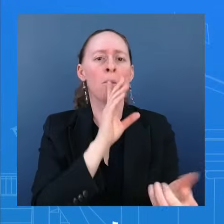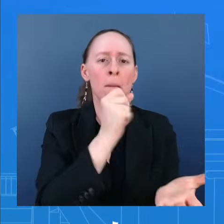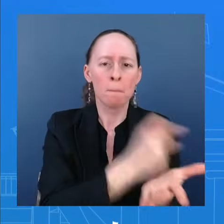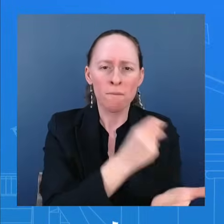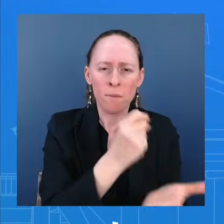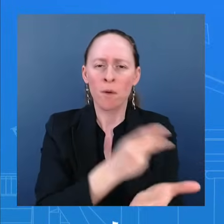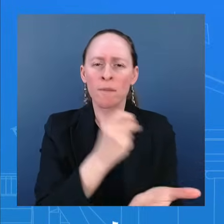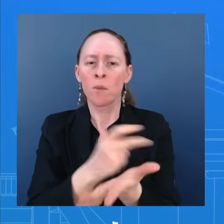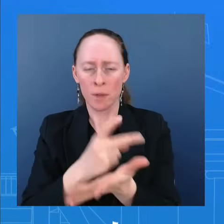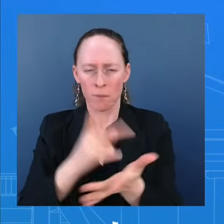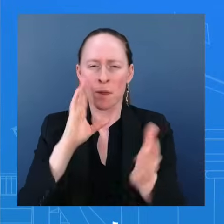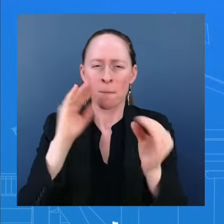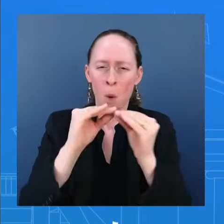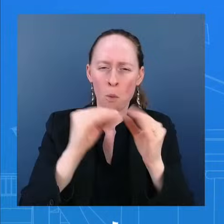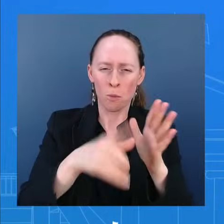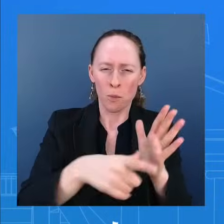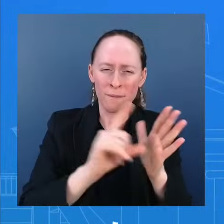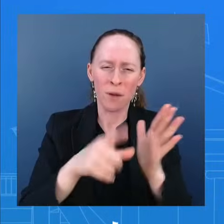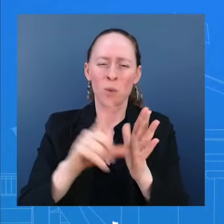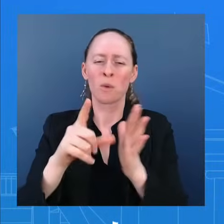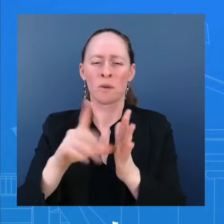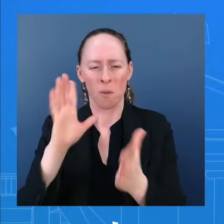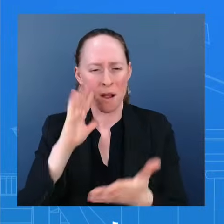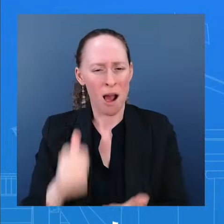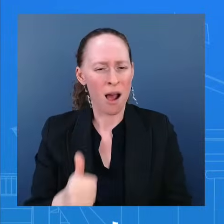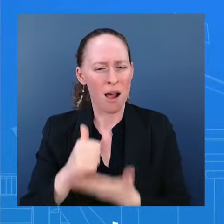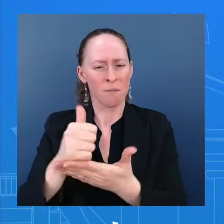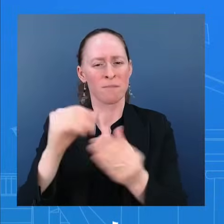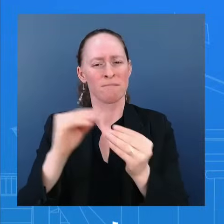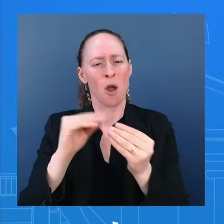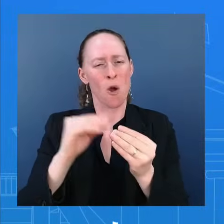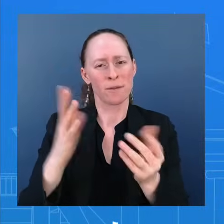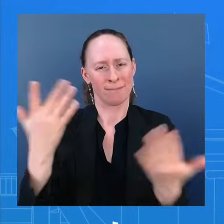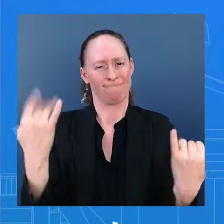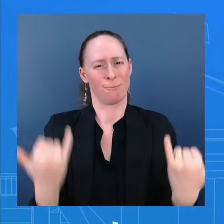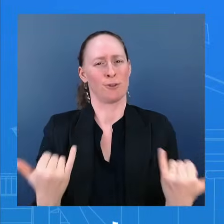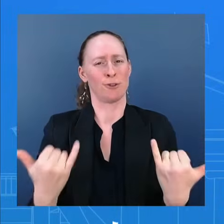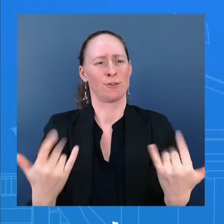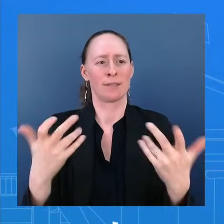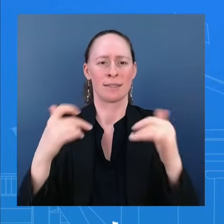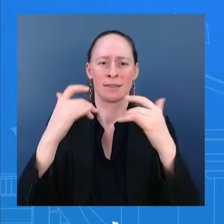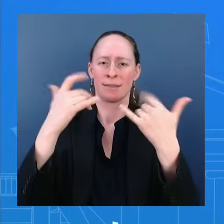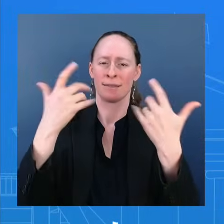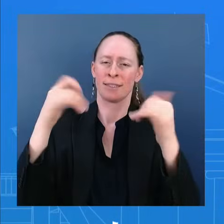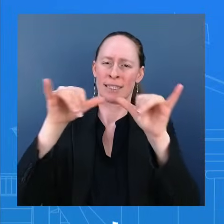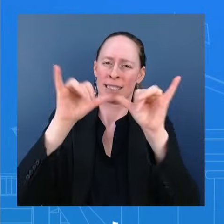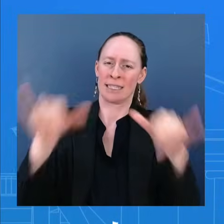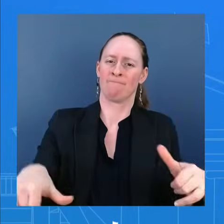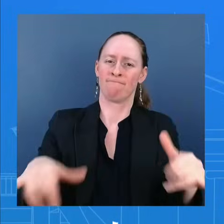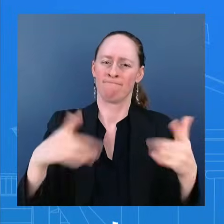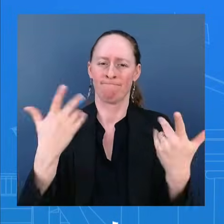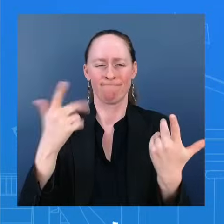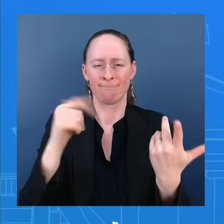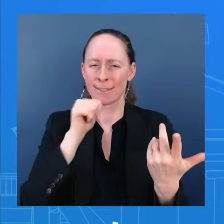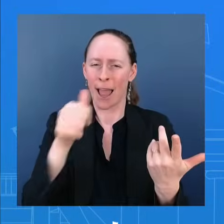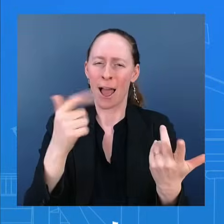reforms in a manner that advances equity and justice; promotes public safety; supports rehab and re-entry,